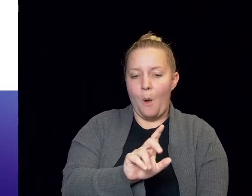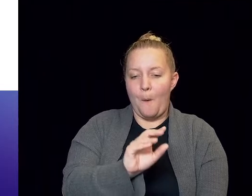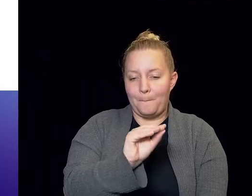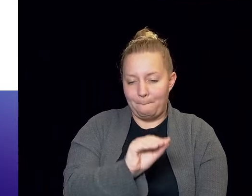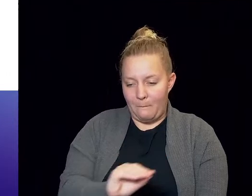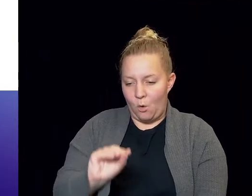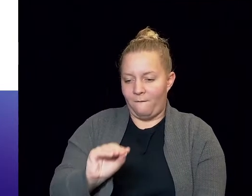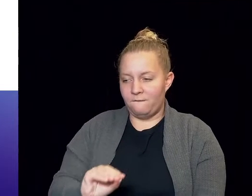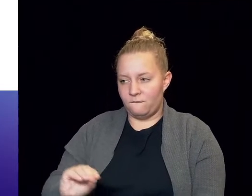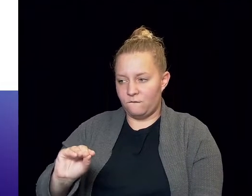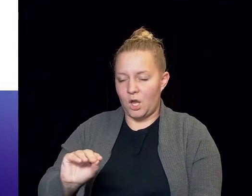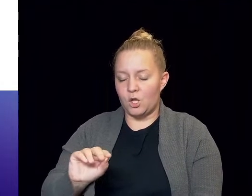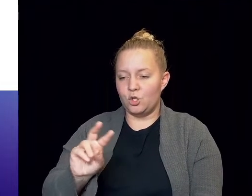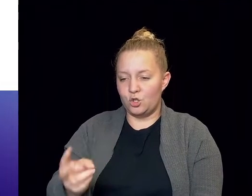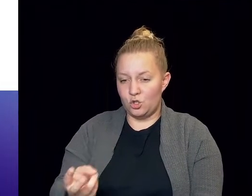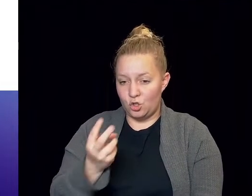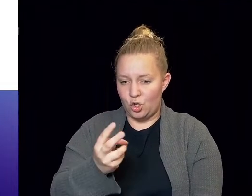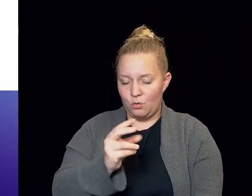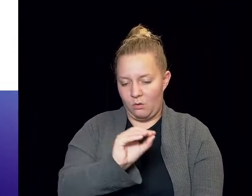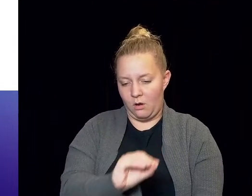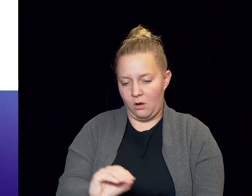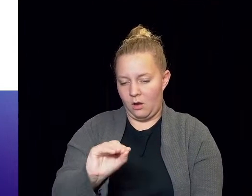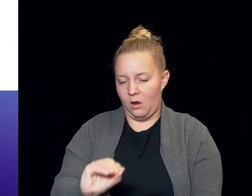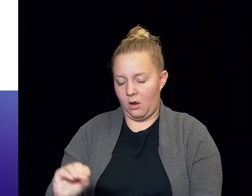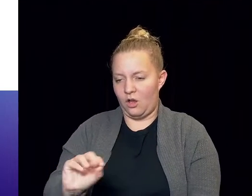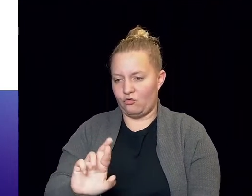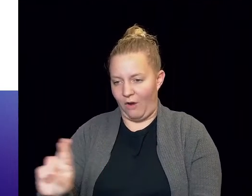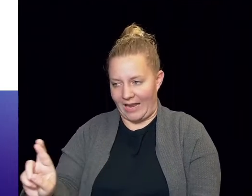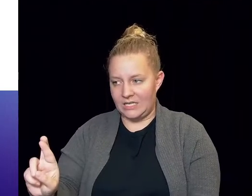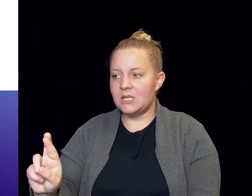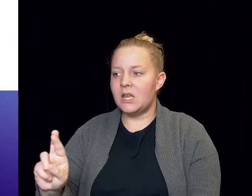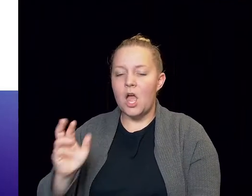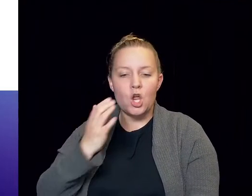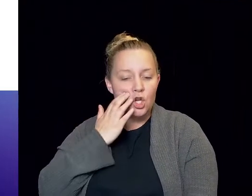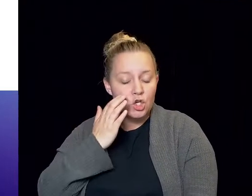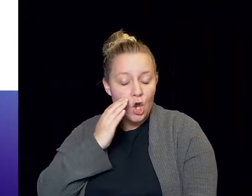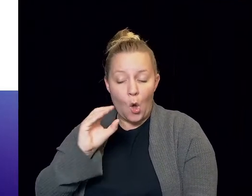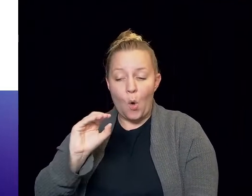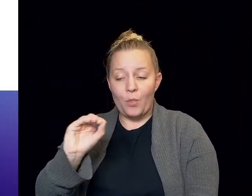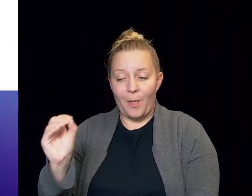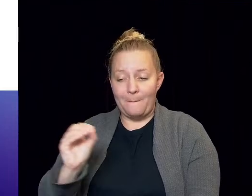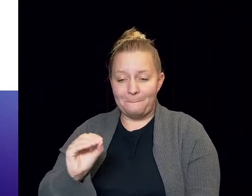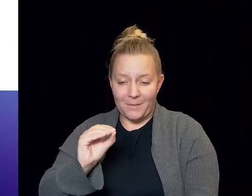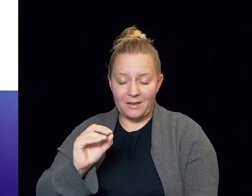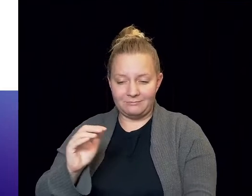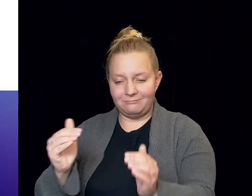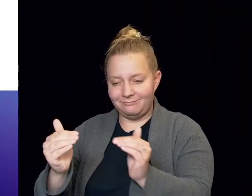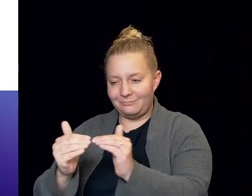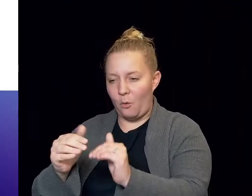percent? So therefore, when I move it two places to the right, I know that his percent is a 65%